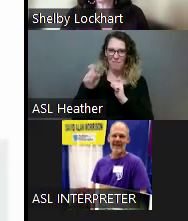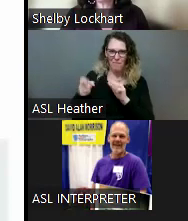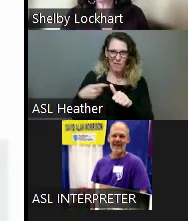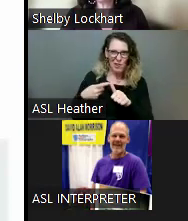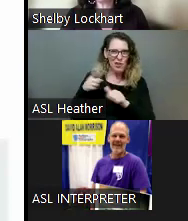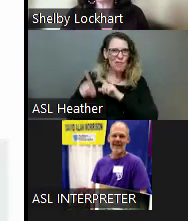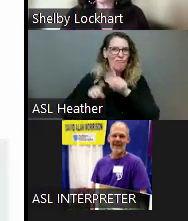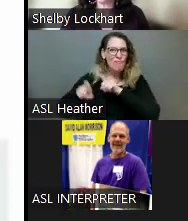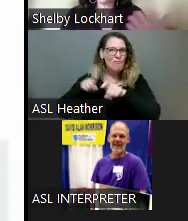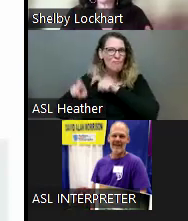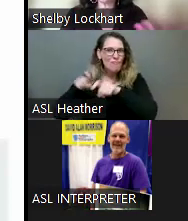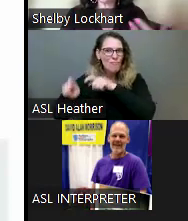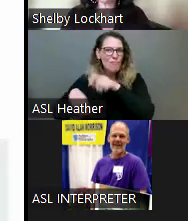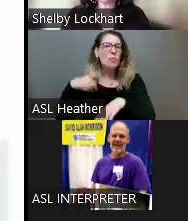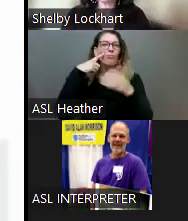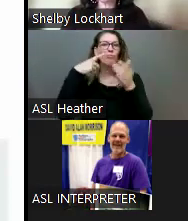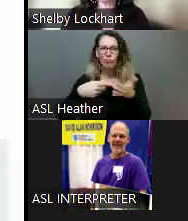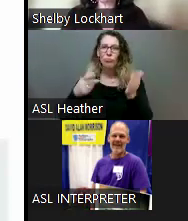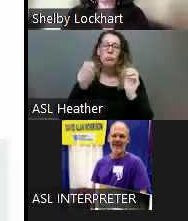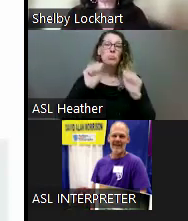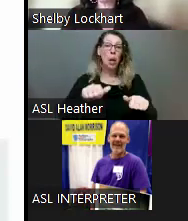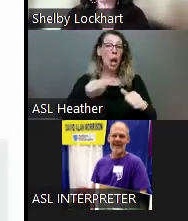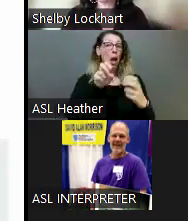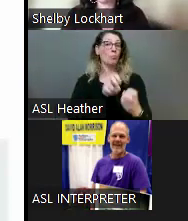so this is just an example. You could do this with students in